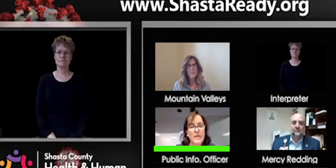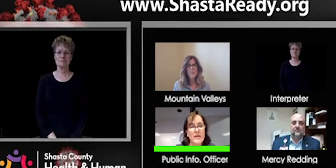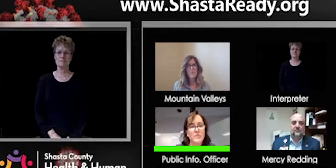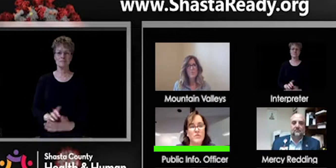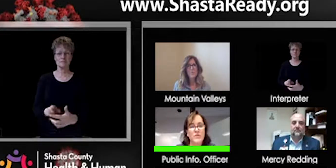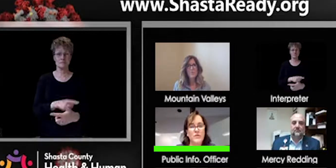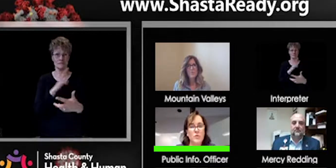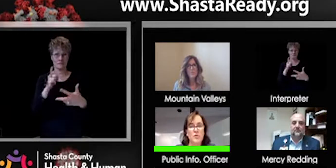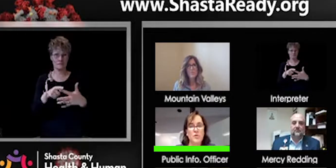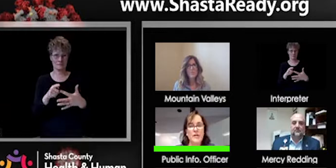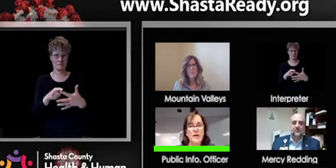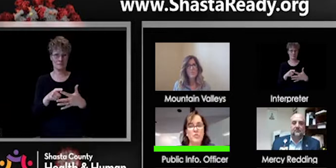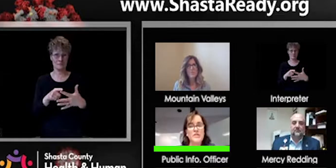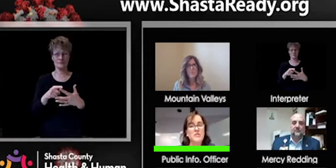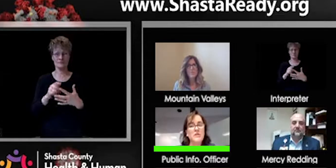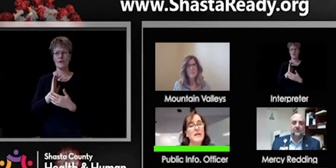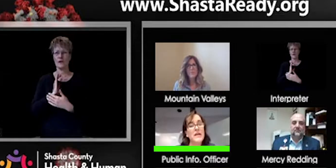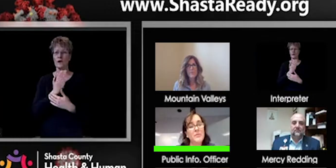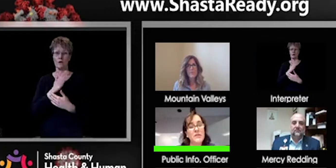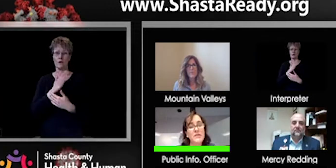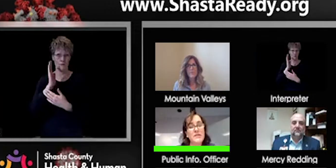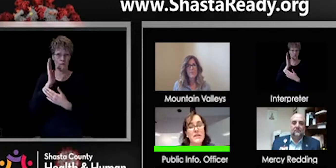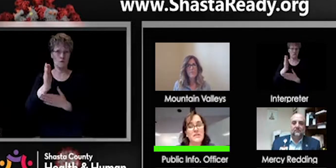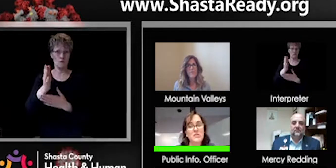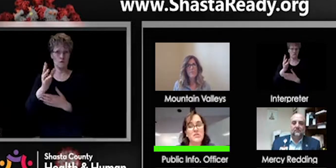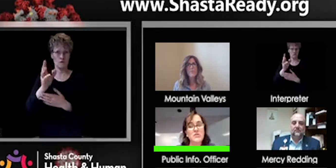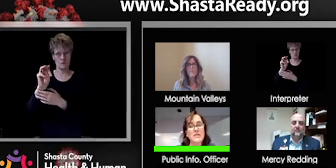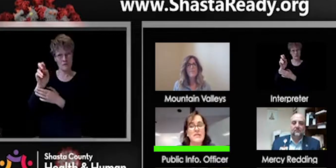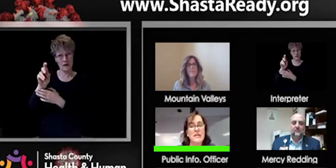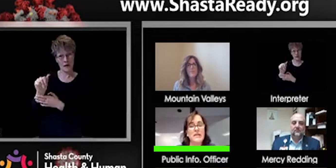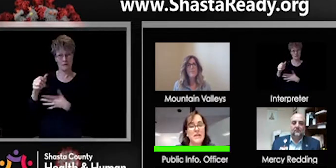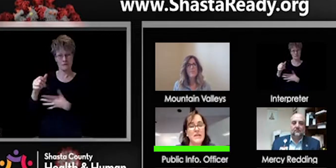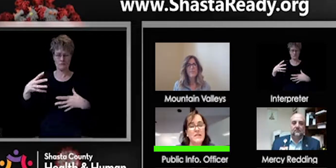a week moving forward. We’re still going to be capturing the day’s news and the daily